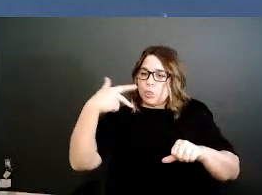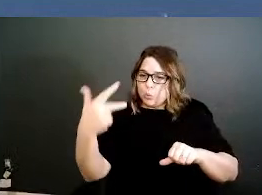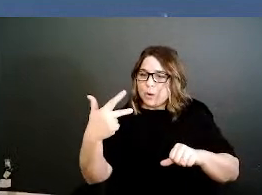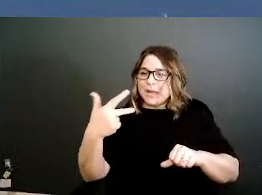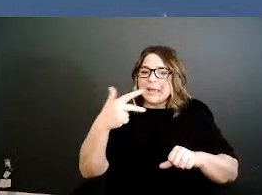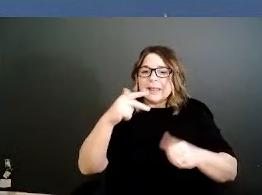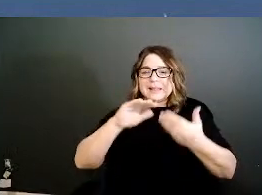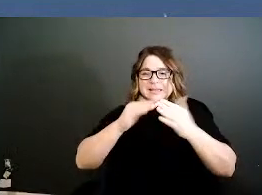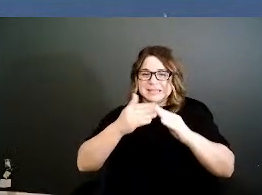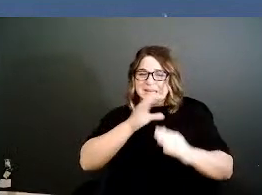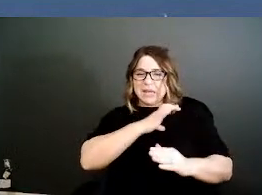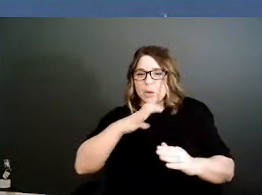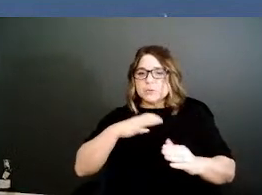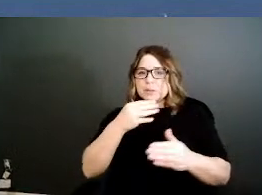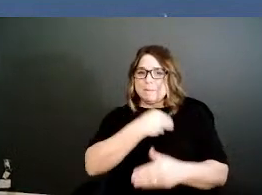JEREMY SCHROEDER AND OH BY THE WAY WE HAVE ANOTHER